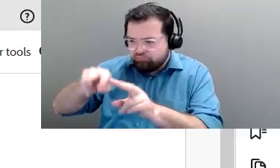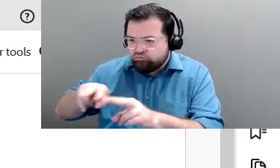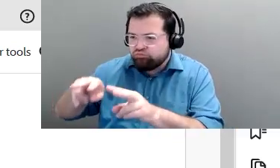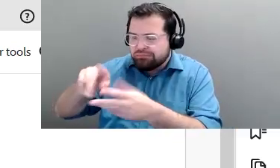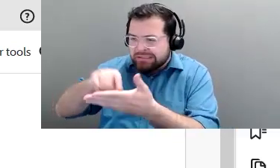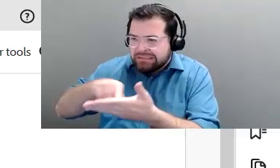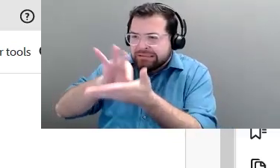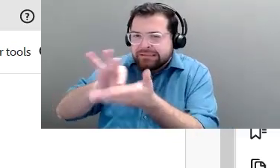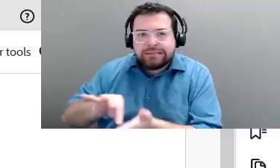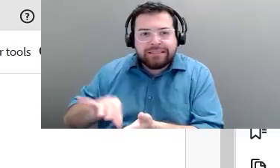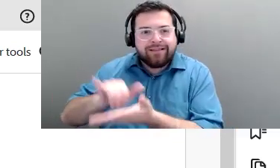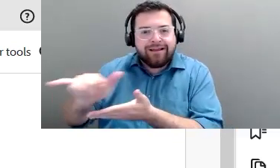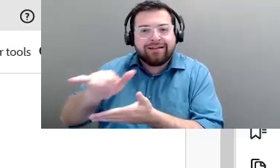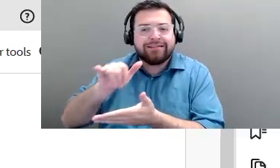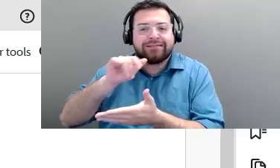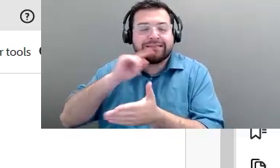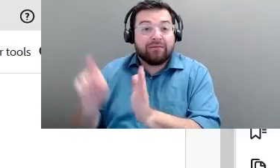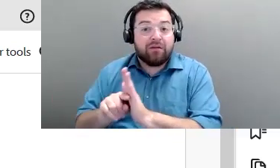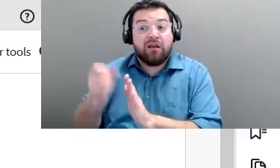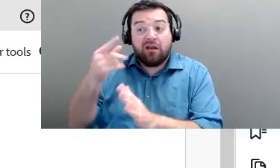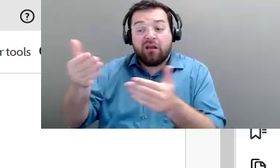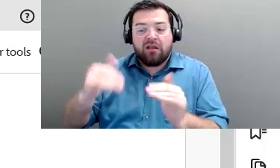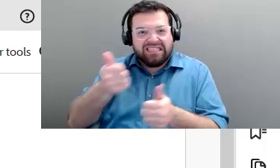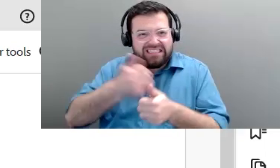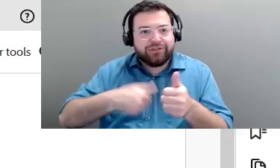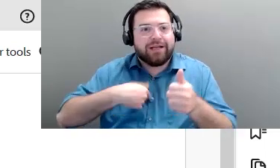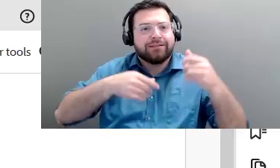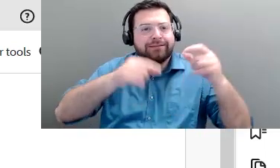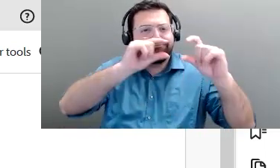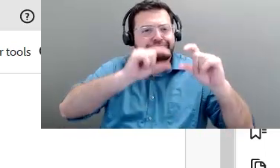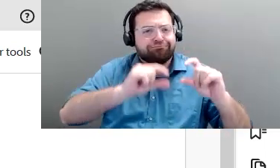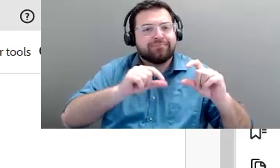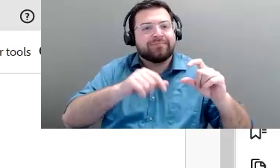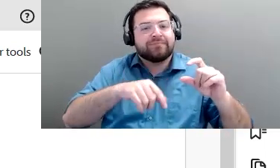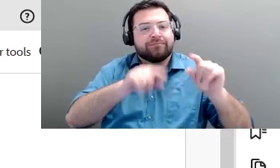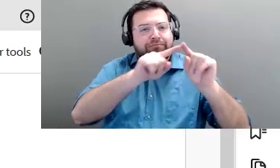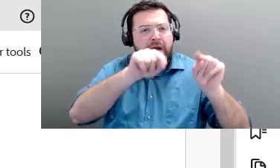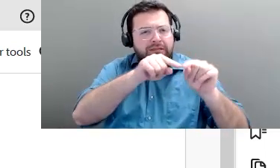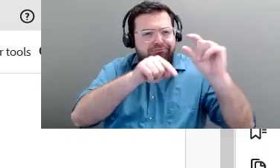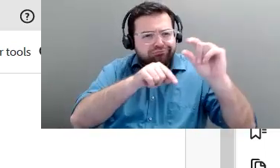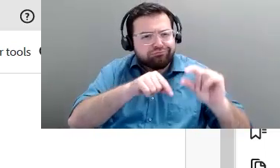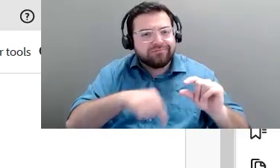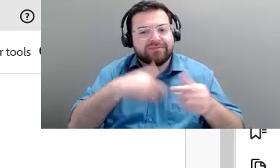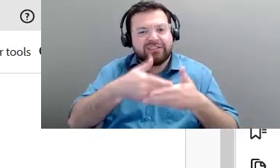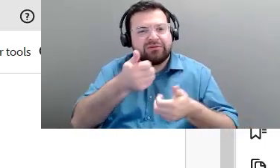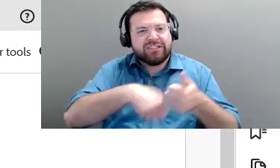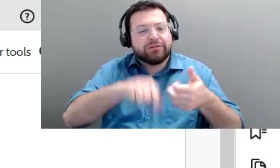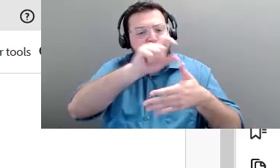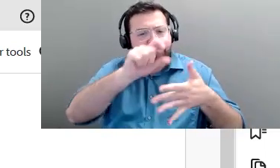then there are some small boxes next to each criteria. So you can put feedback there.